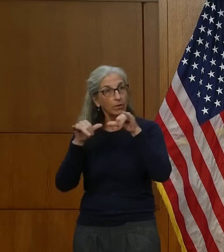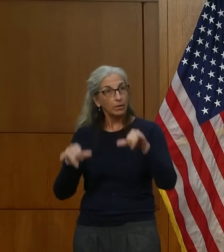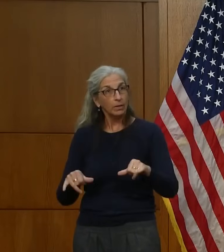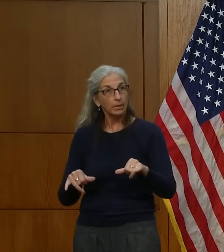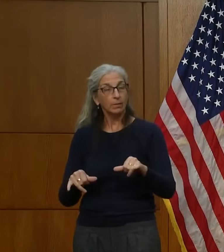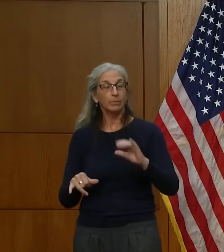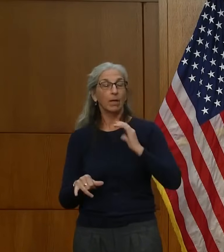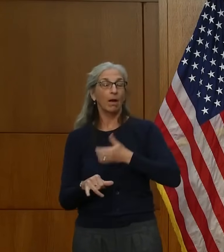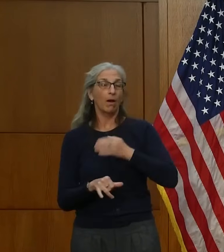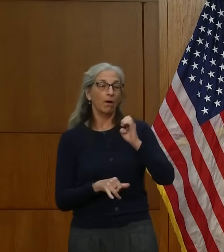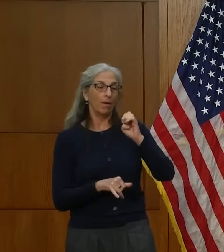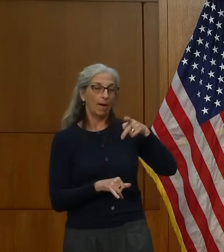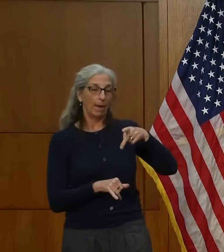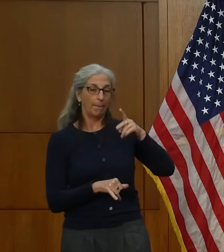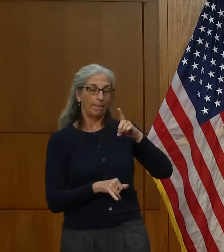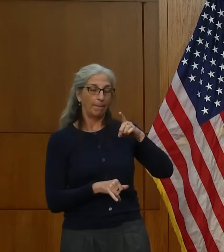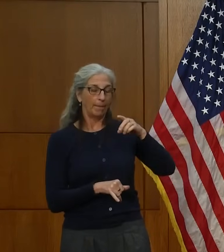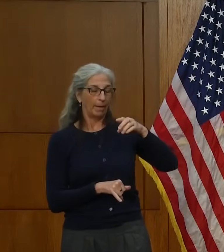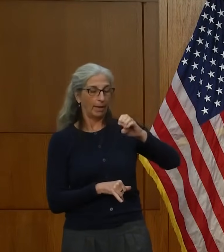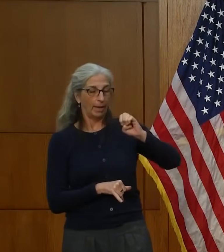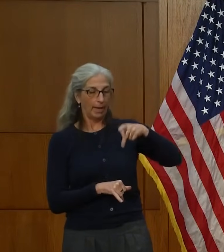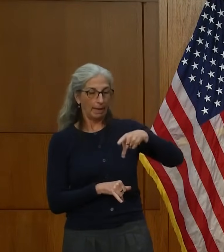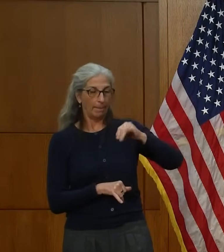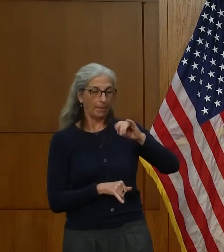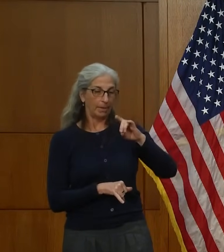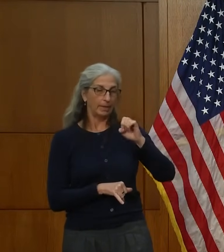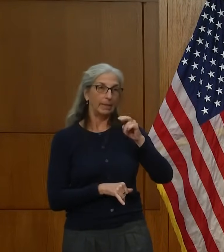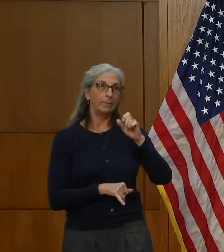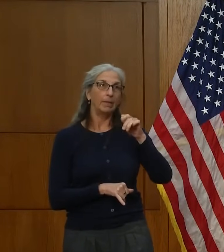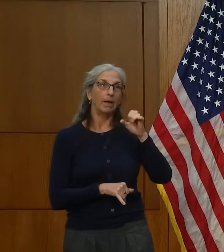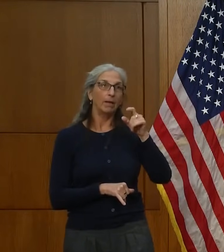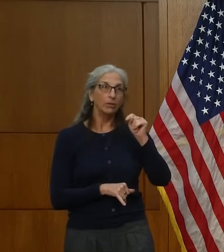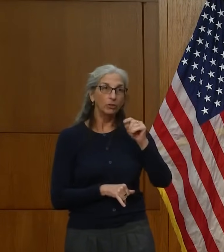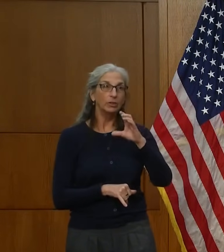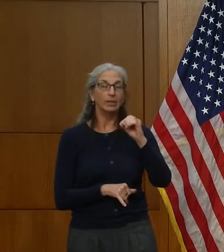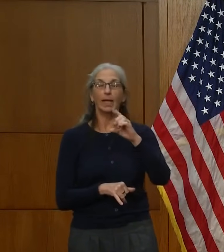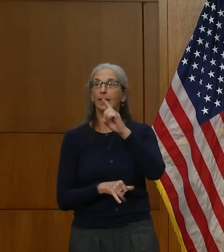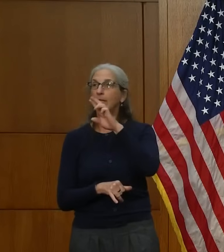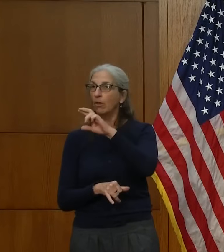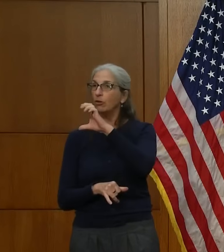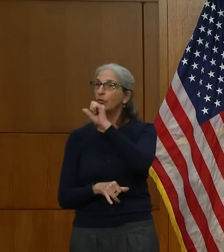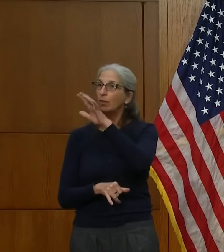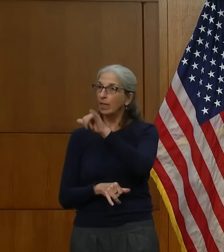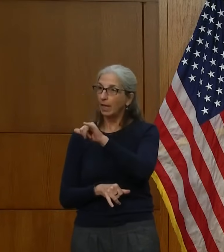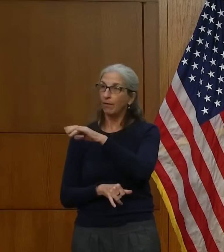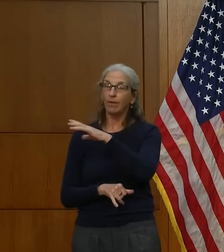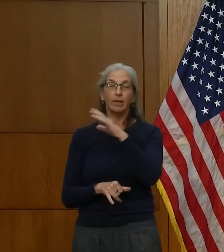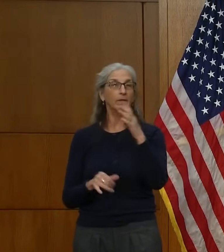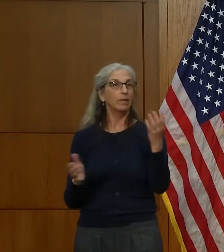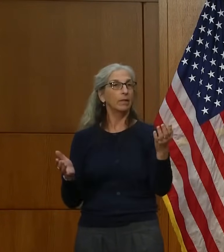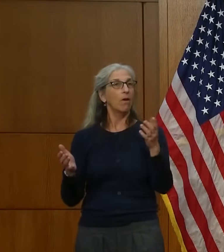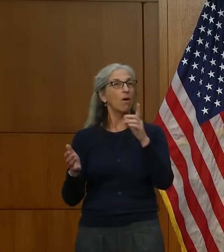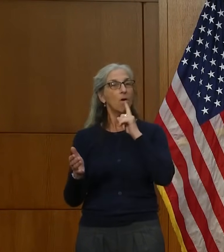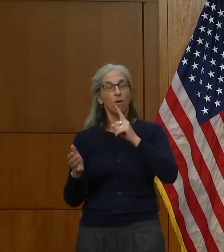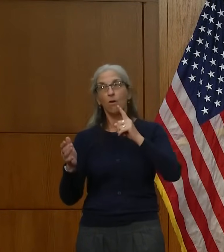WITH THEM ARE EPIDEMIOLOGISTS ARE. MR OF HEALTH, DR OLIVER